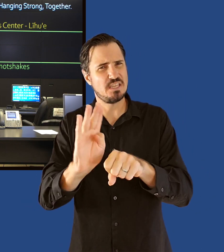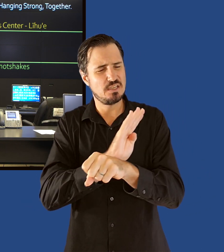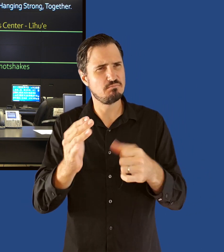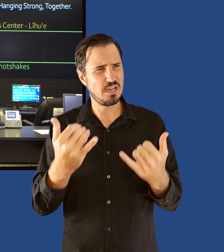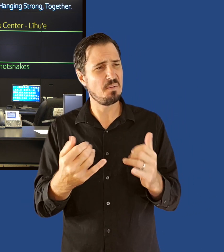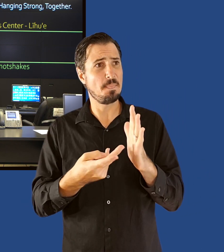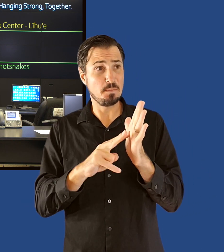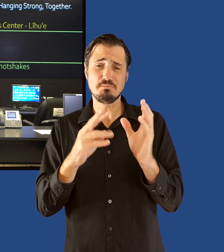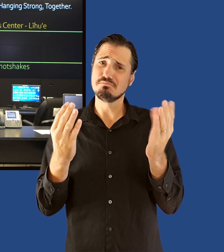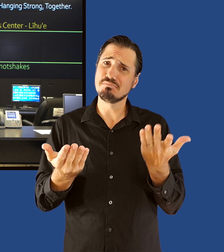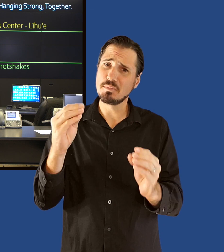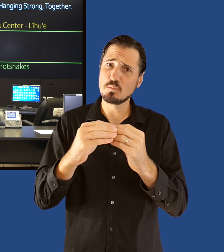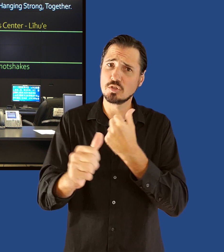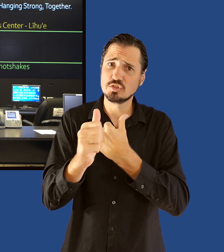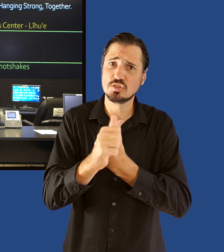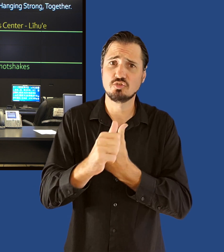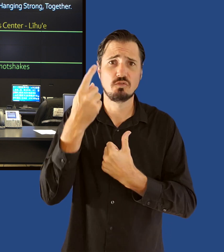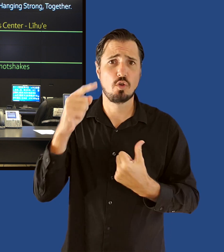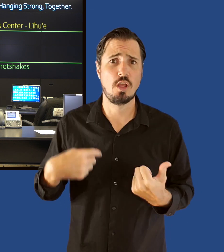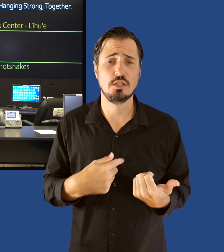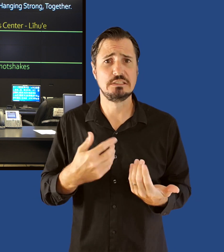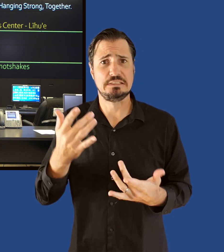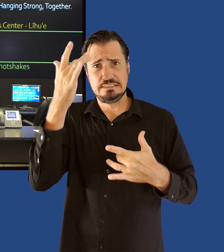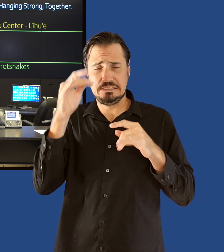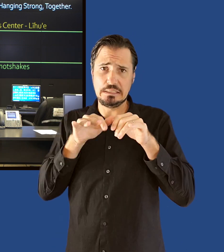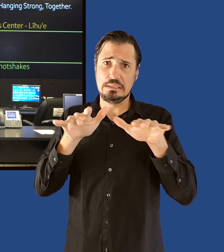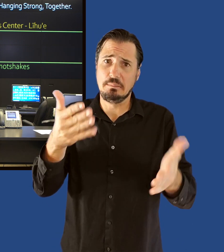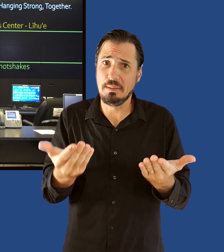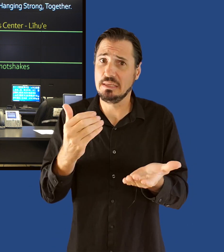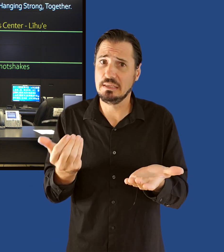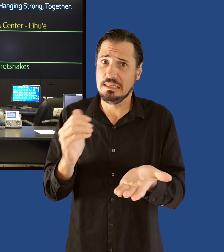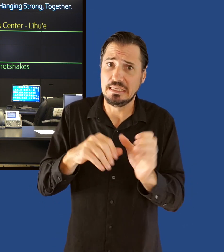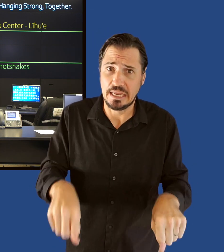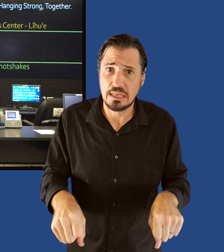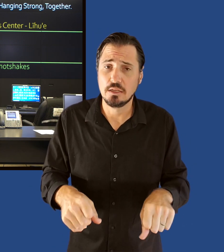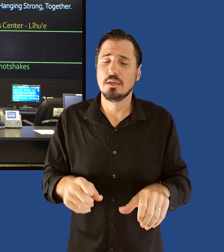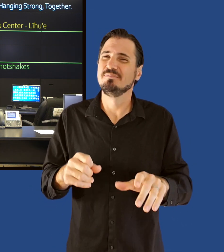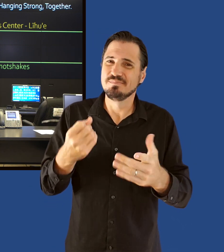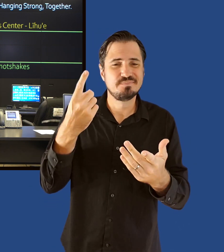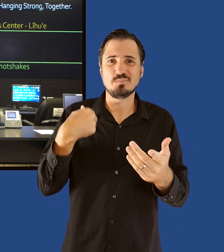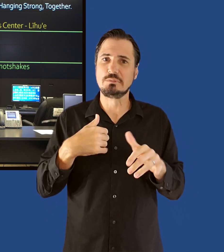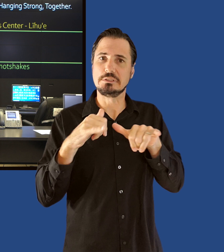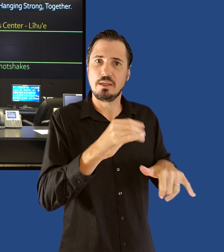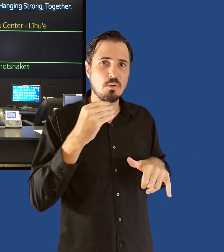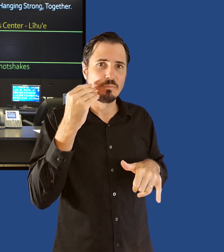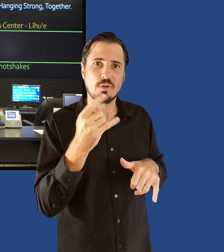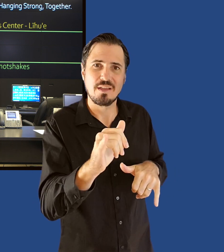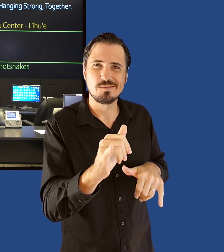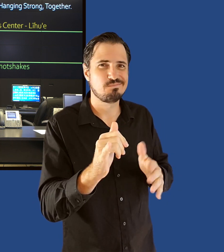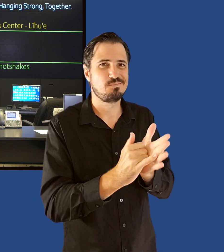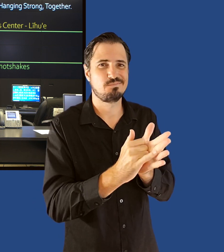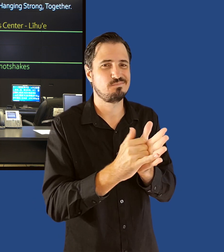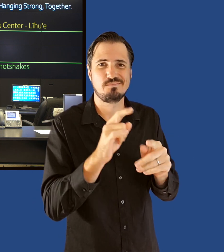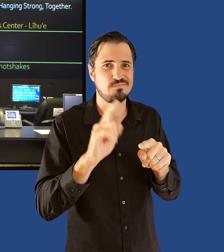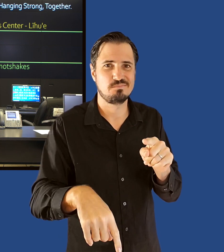We also know that our continued success in combating COVID-19 will rely on our collective ability to exercise self-discipline.